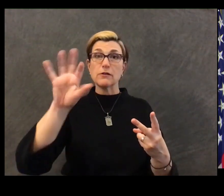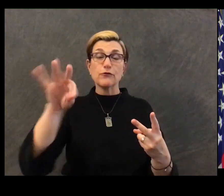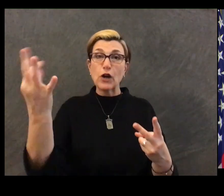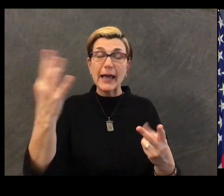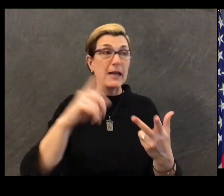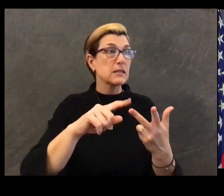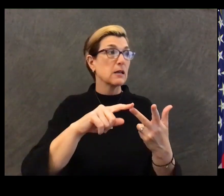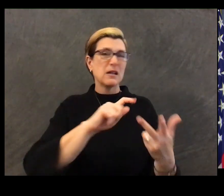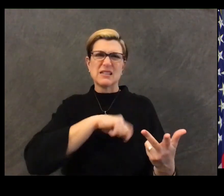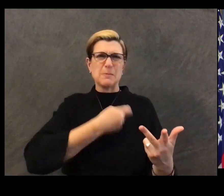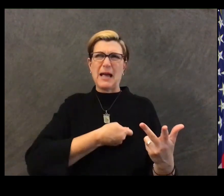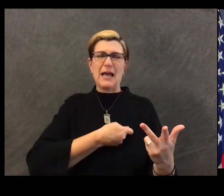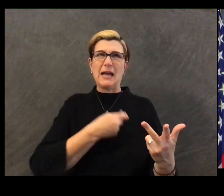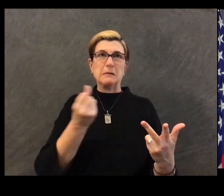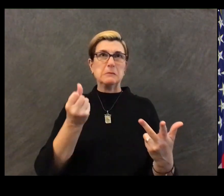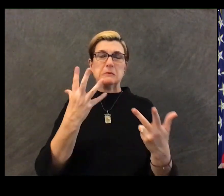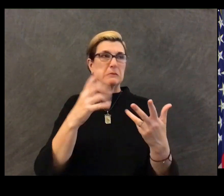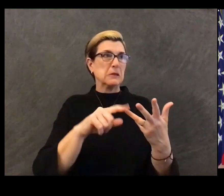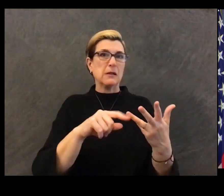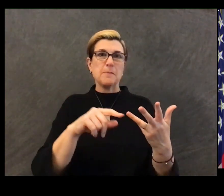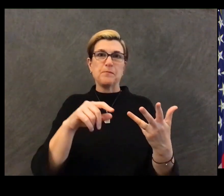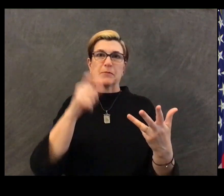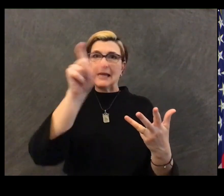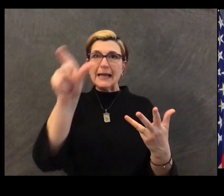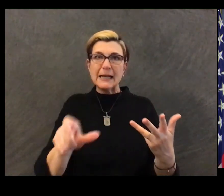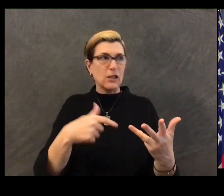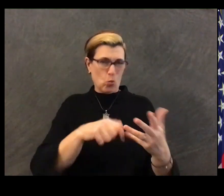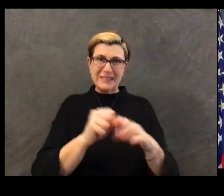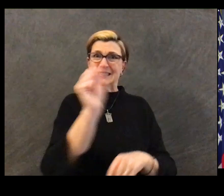sending some to Italy we have them they're being made by the thousands and